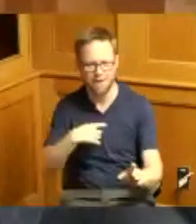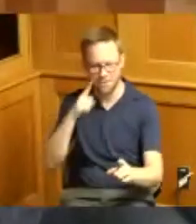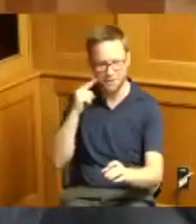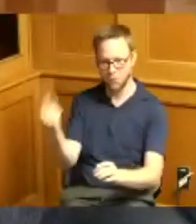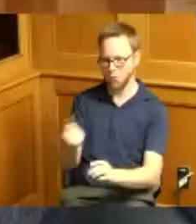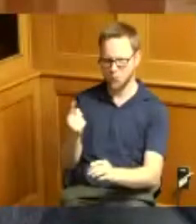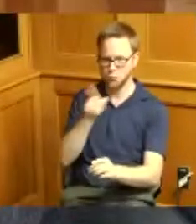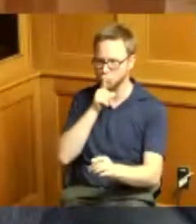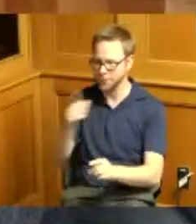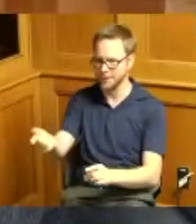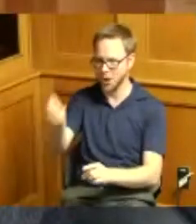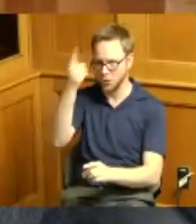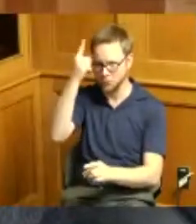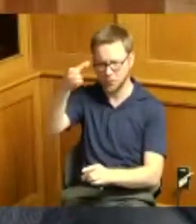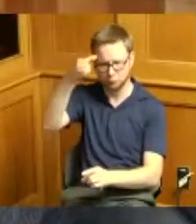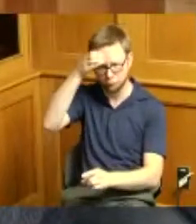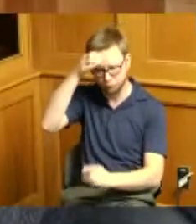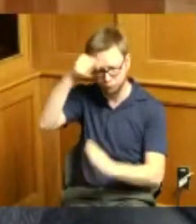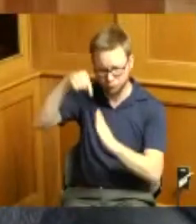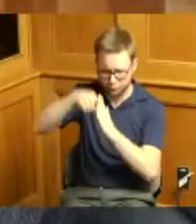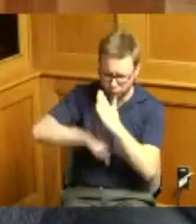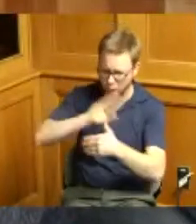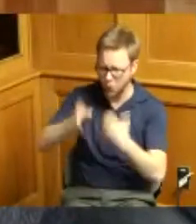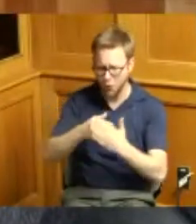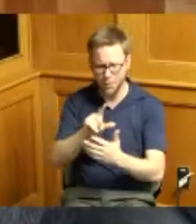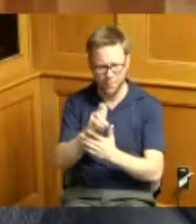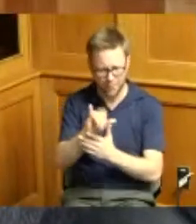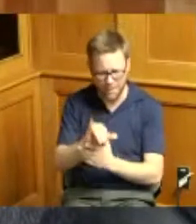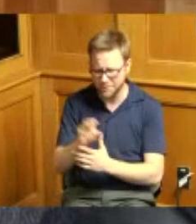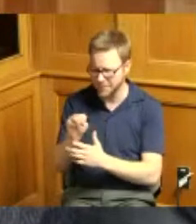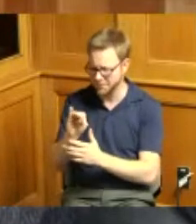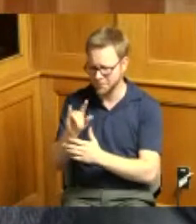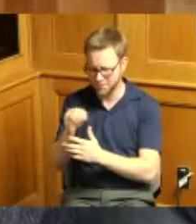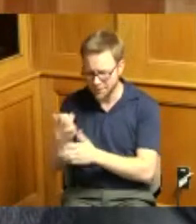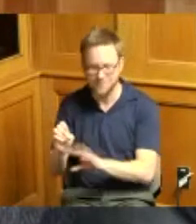levies and and all these millages and all these amounts and that would be the auditor yeah they